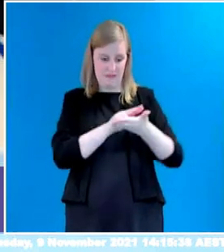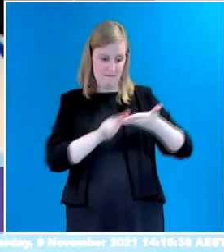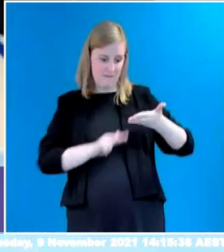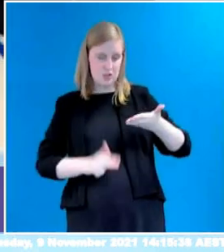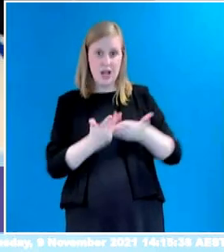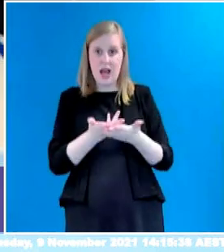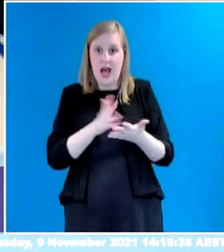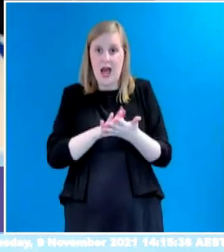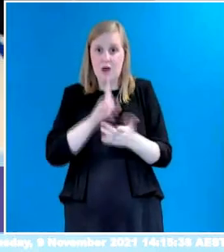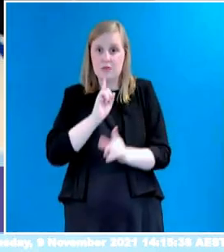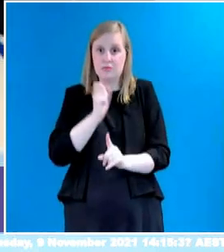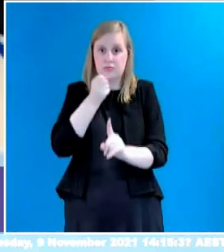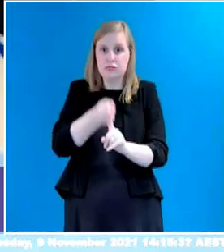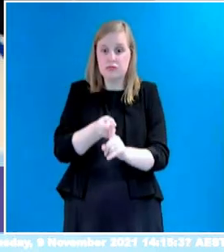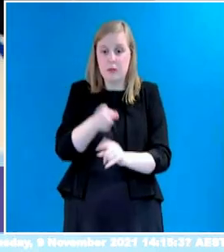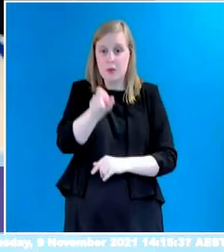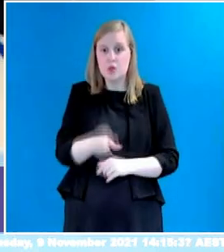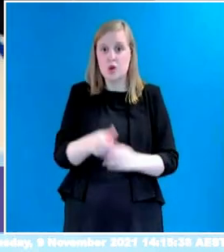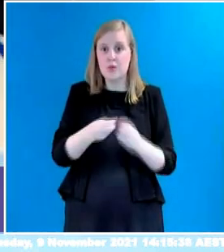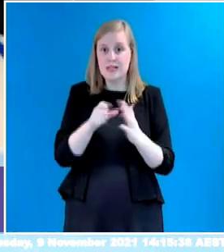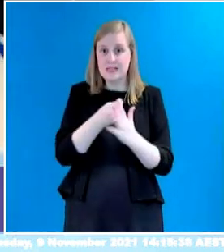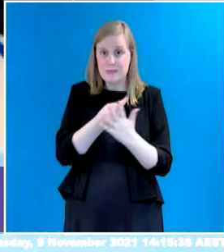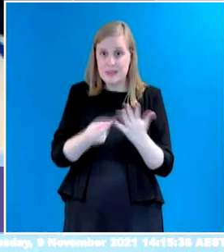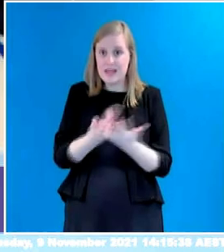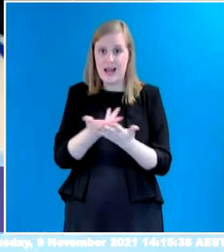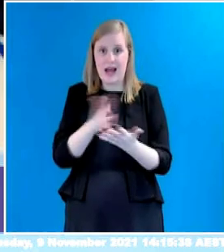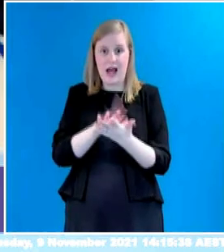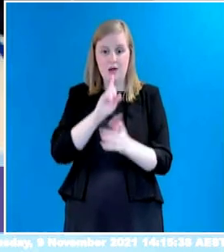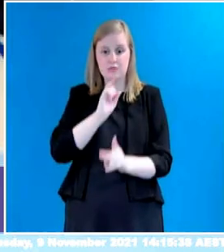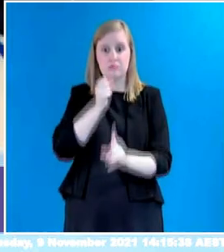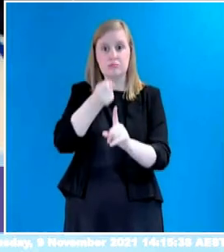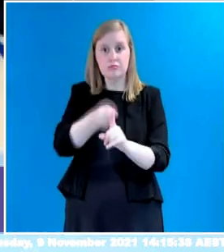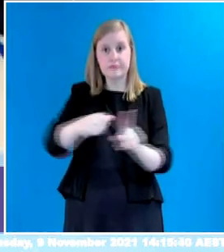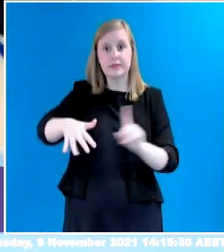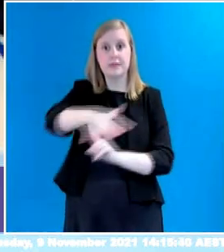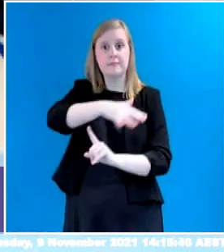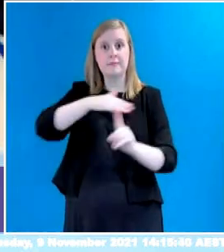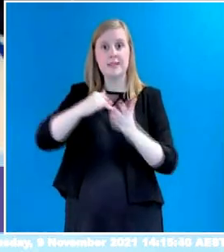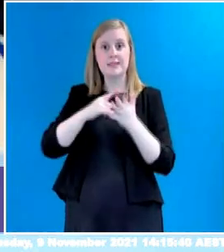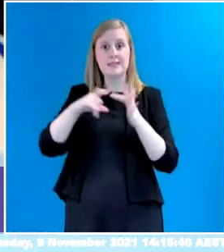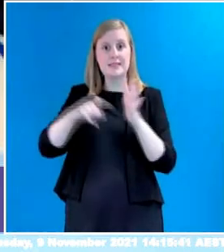disability and also the sector, and that was also supportive, yes.